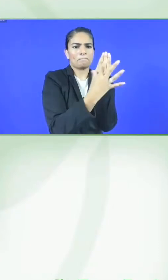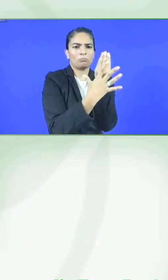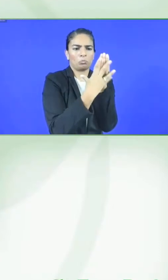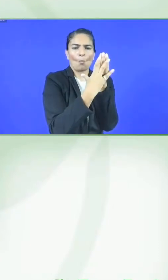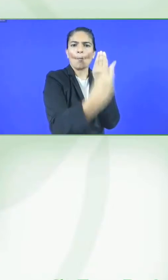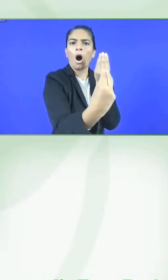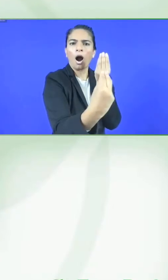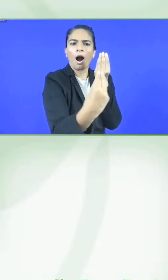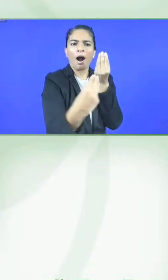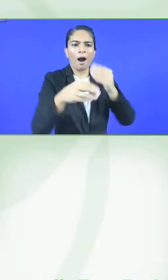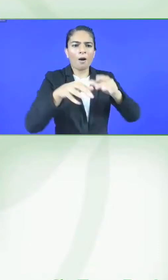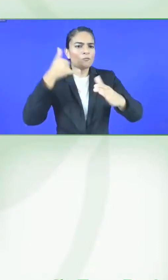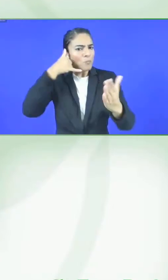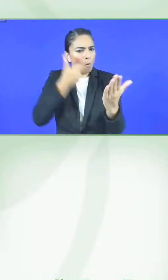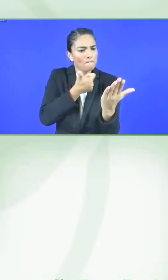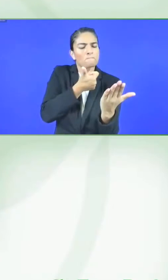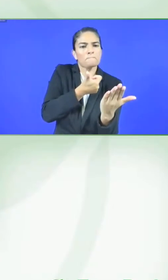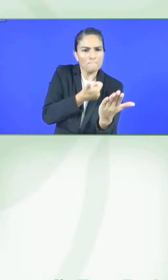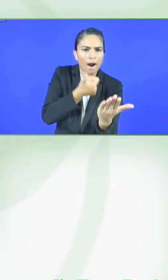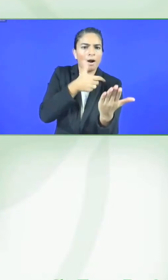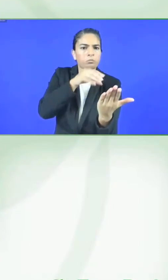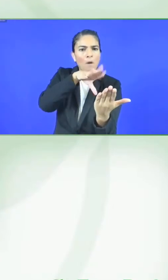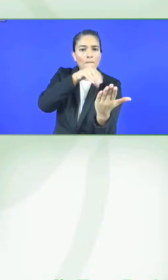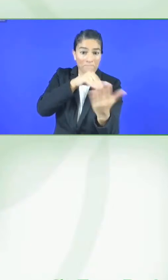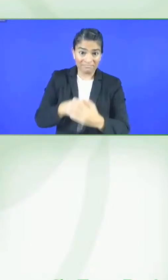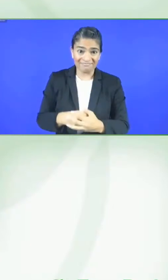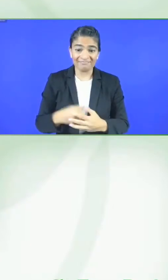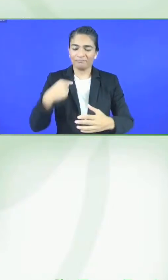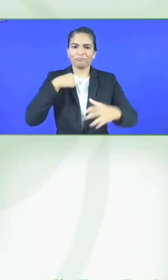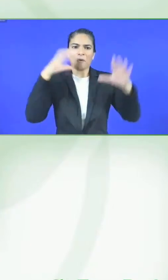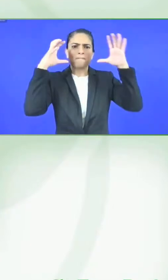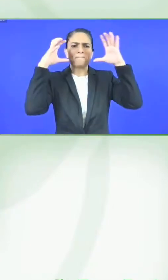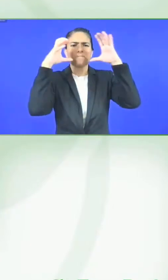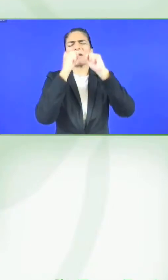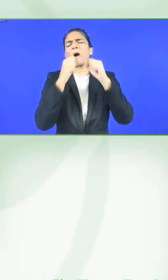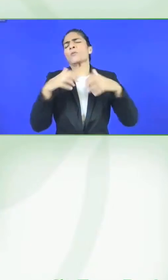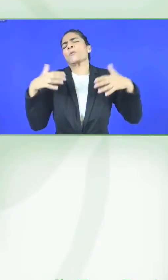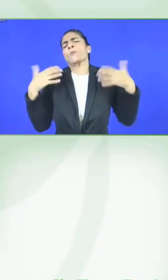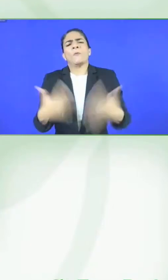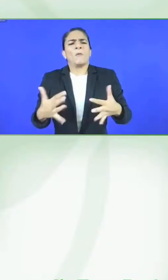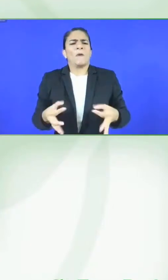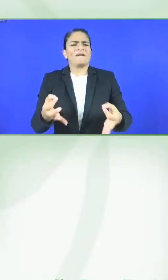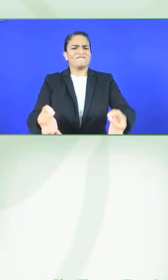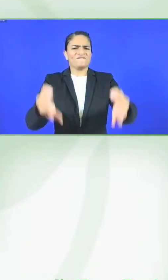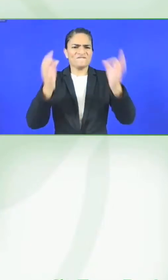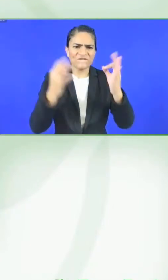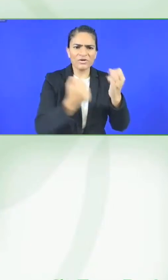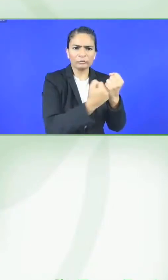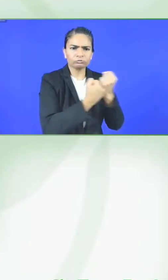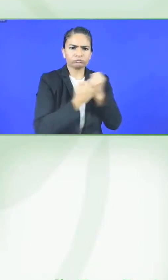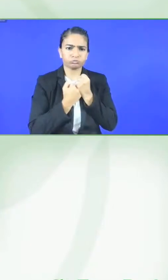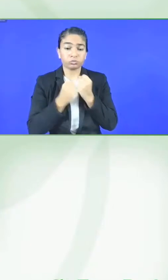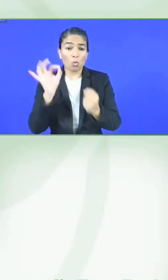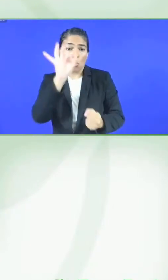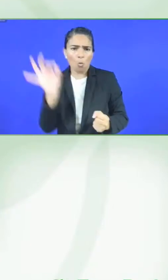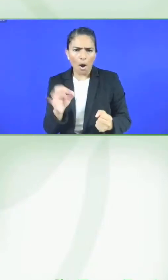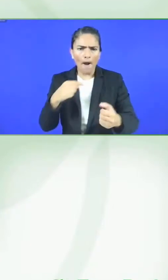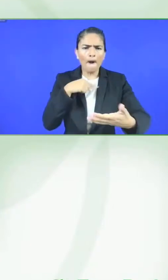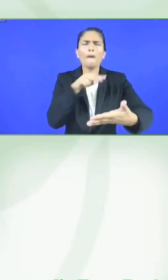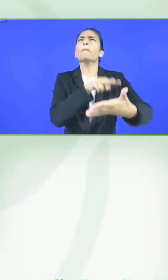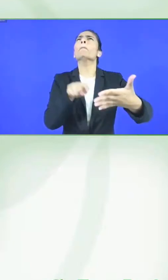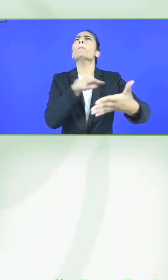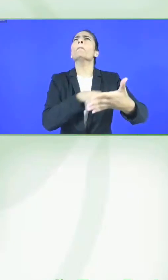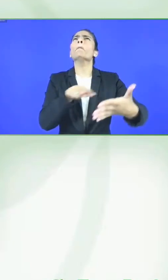my colleagues, get back the document with their signature and verify they are correct